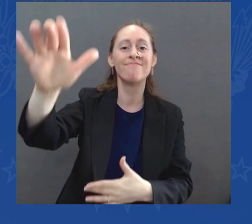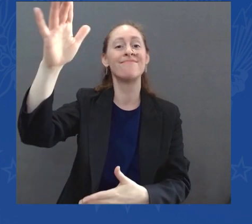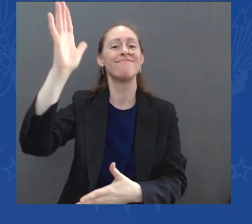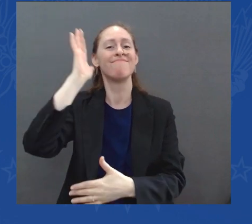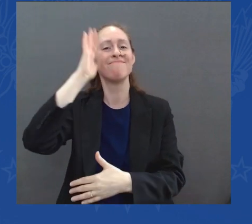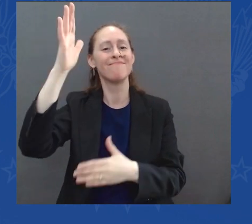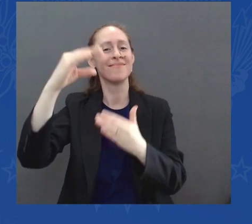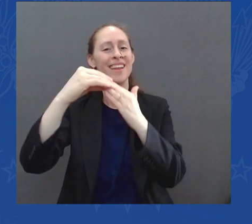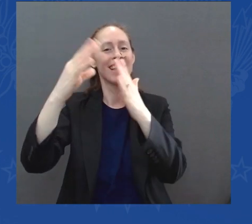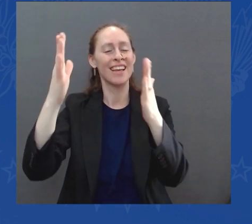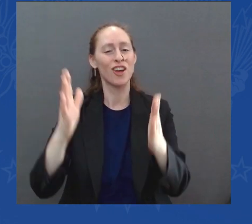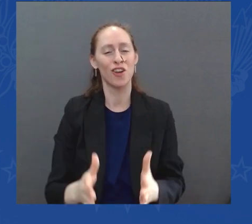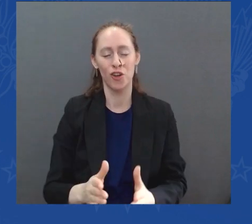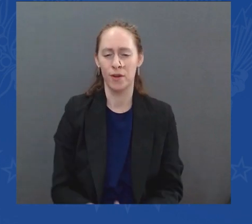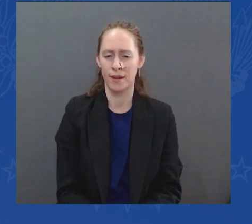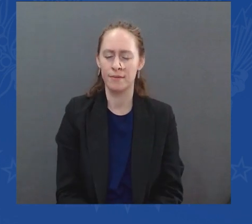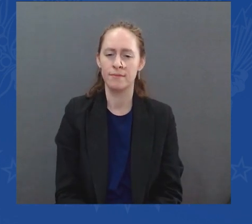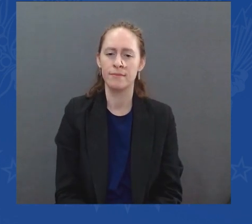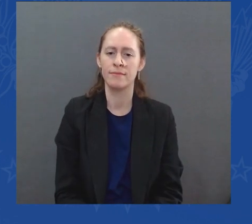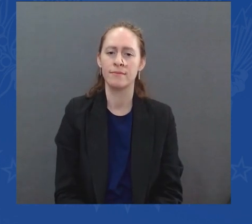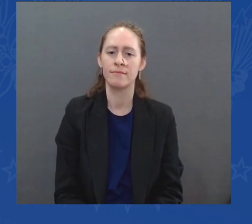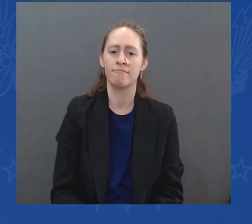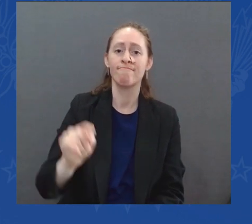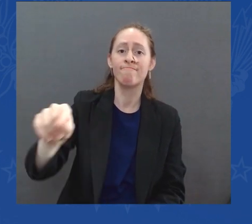who were defending the sacred freedom to vote.